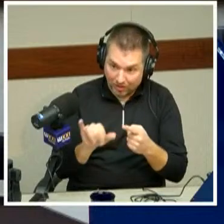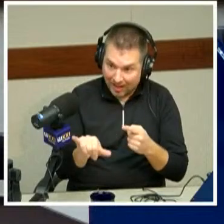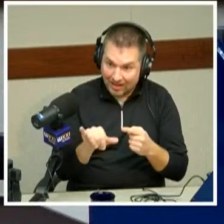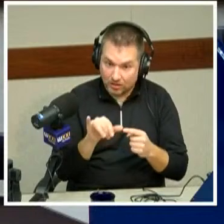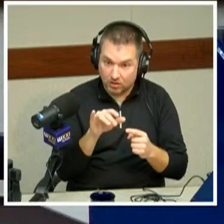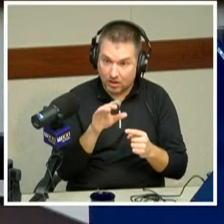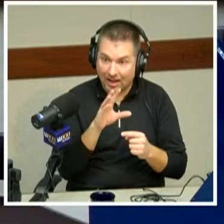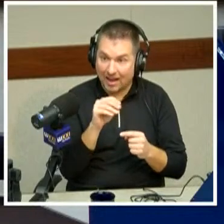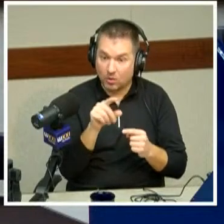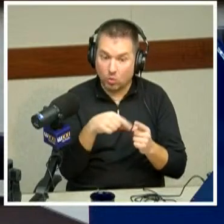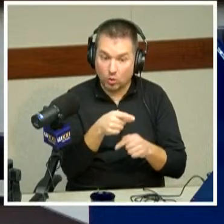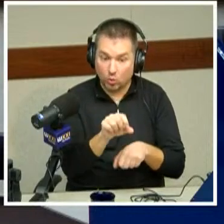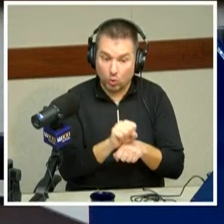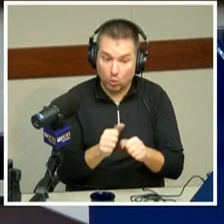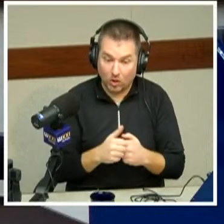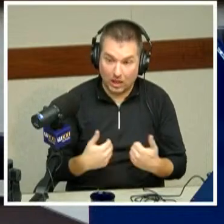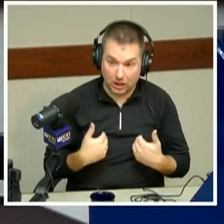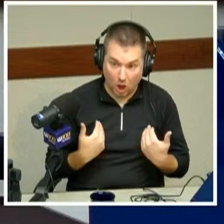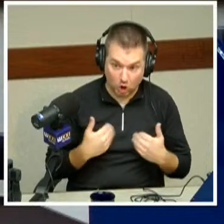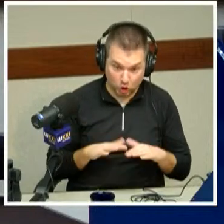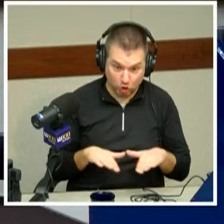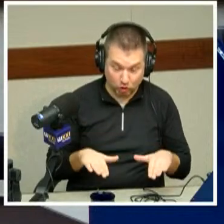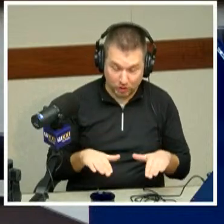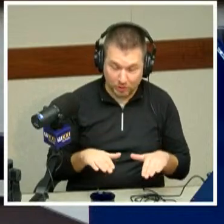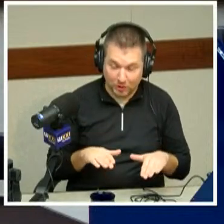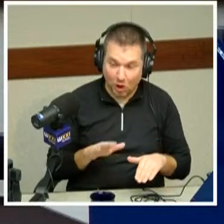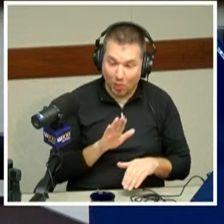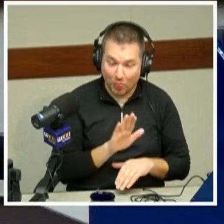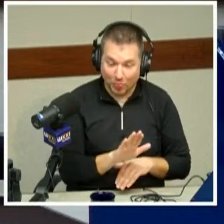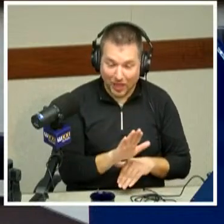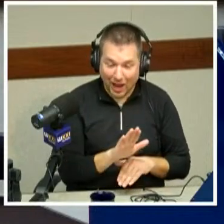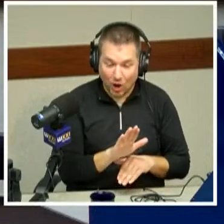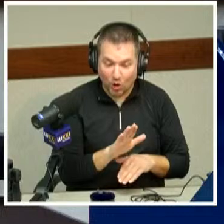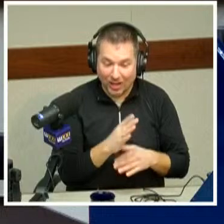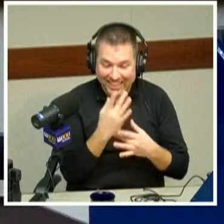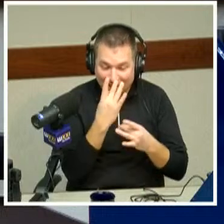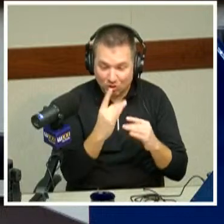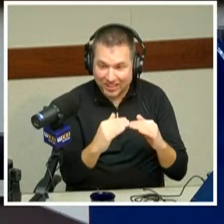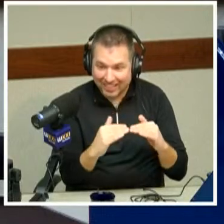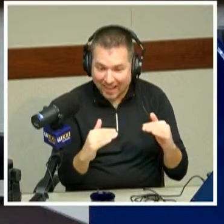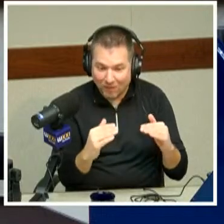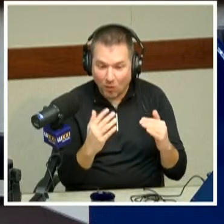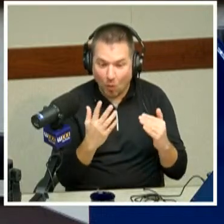you're working with very young children their interests or what you might be trying to achieve